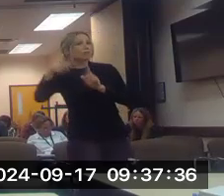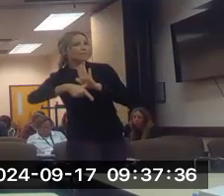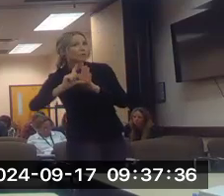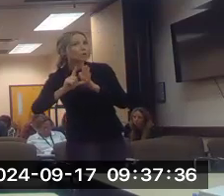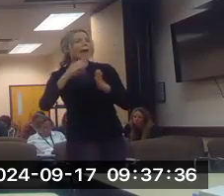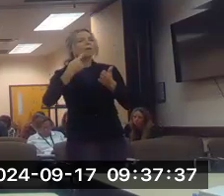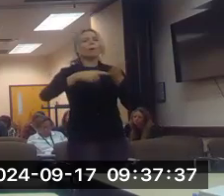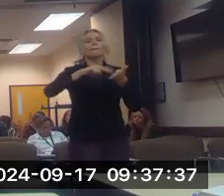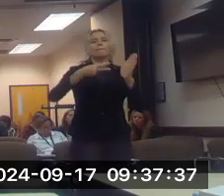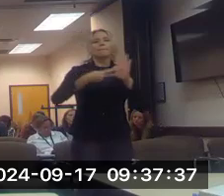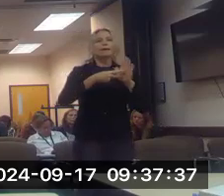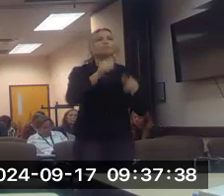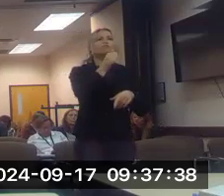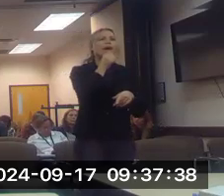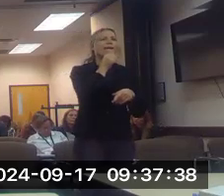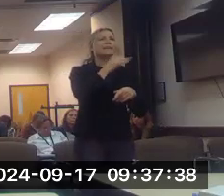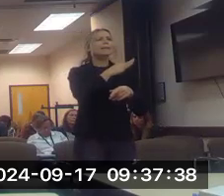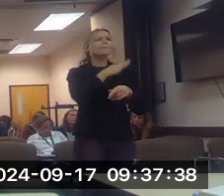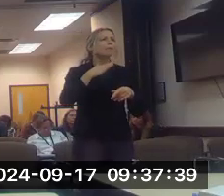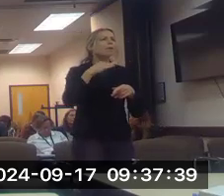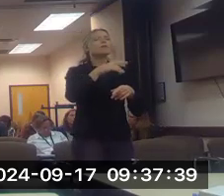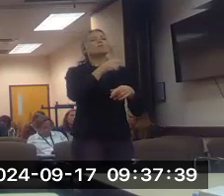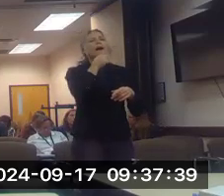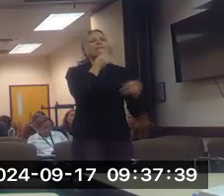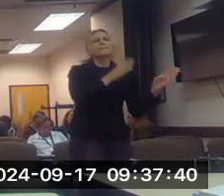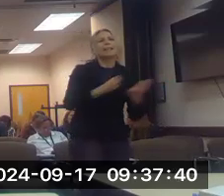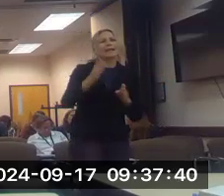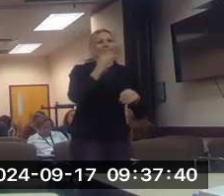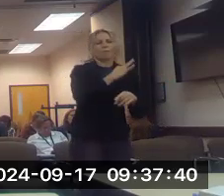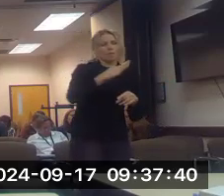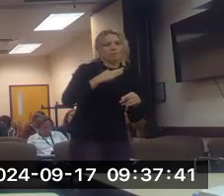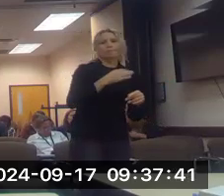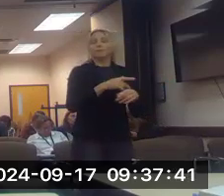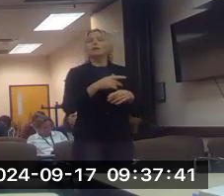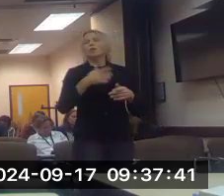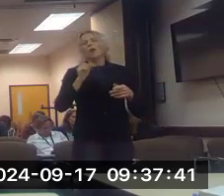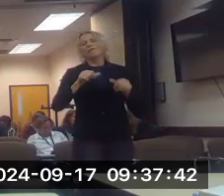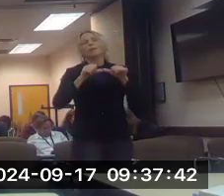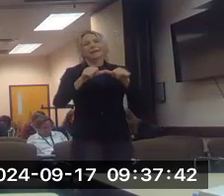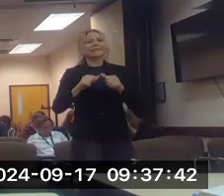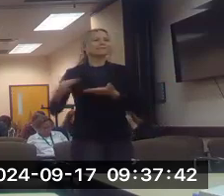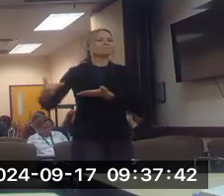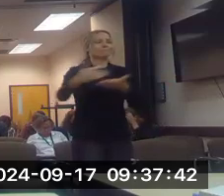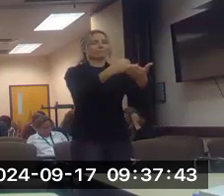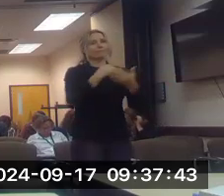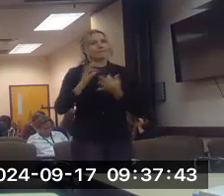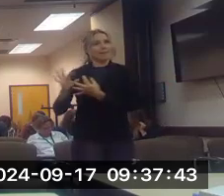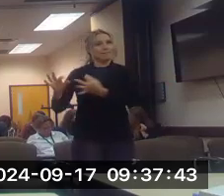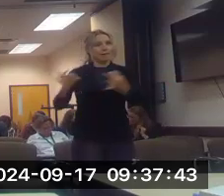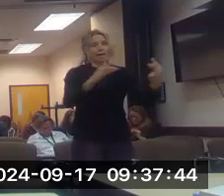Reginald Parson: continuous feedback and further adjustments may be necessary to fully address these concerns and ensure the program's successful implementation